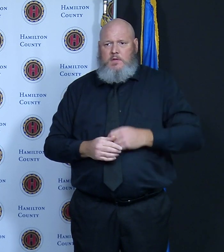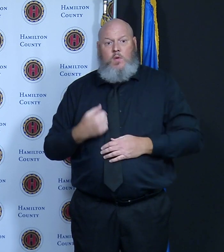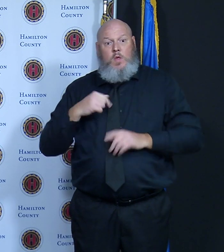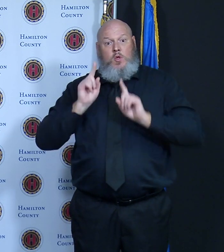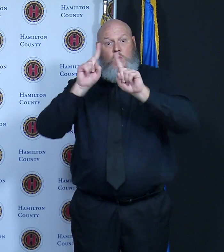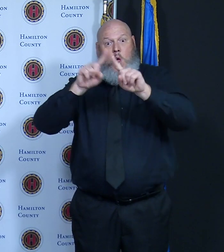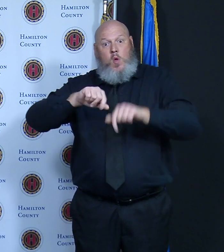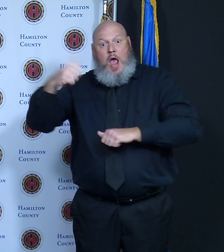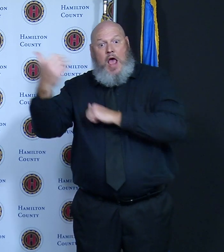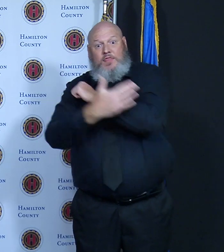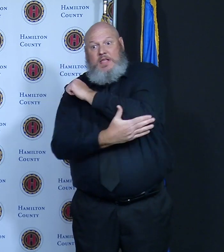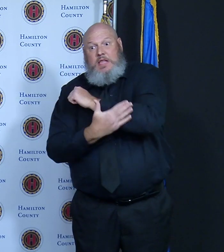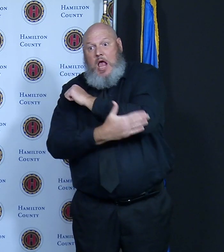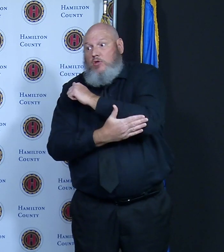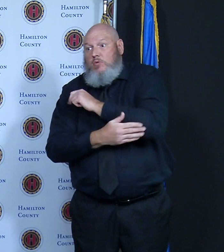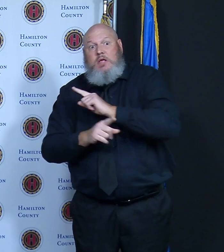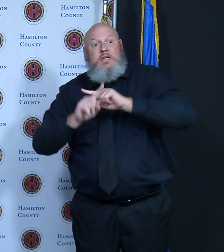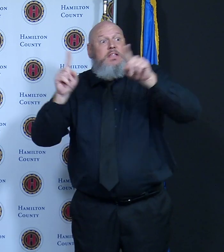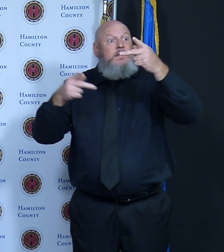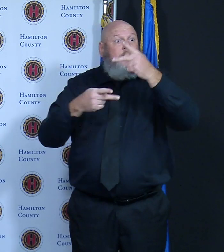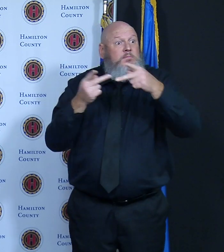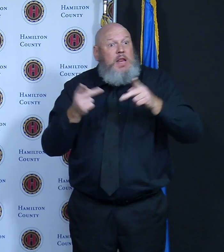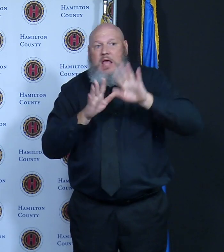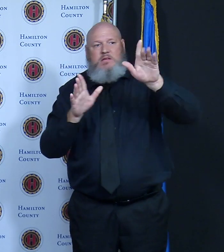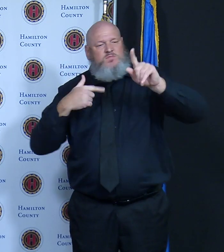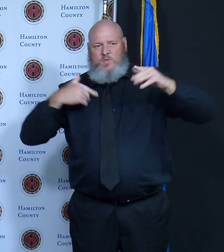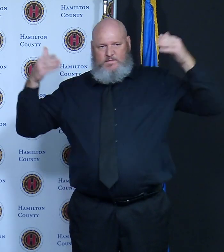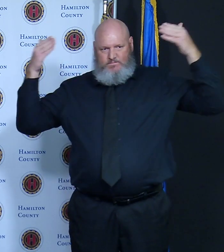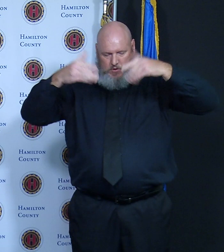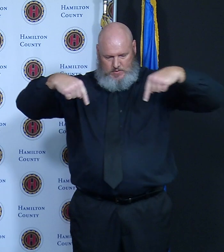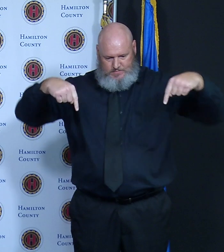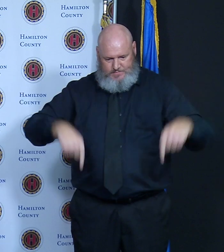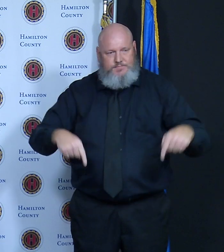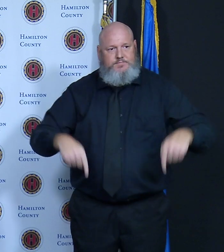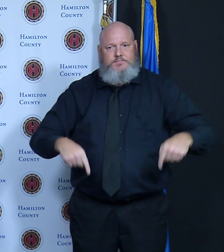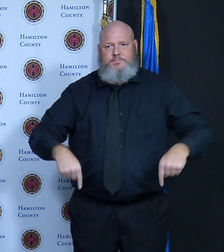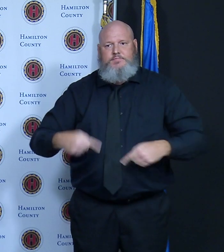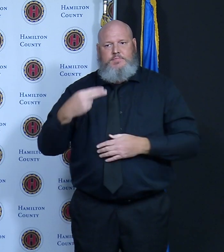all of its agencies and partners are are focused both on the mission to support